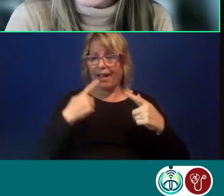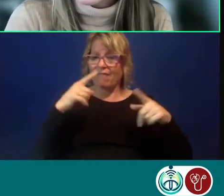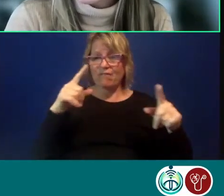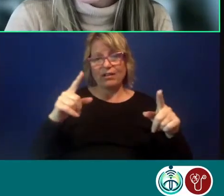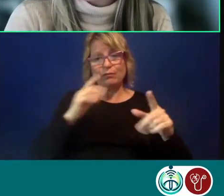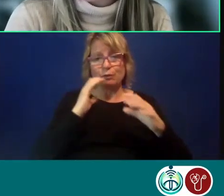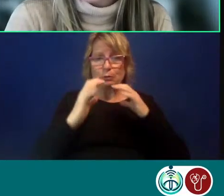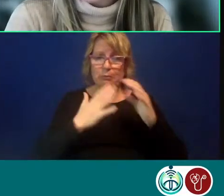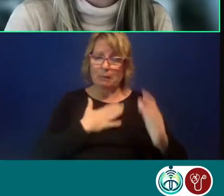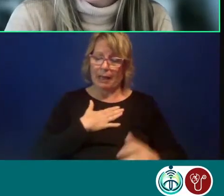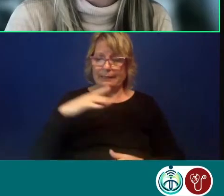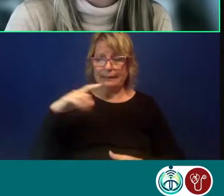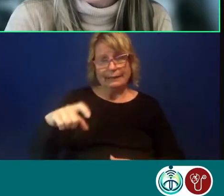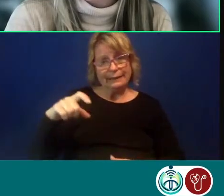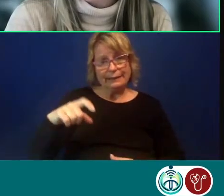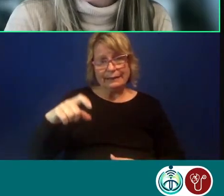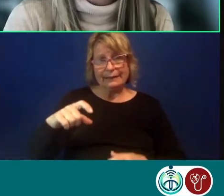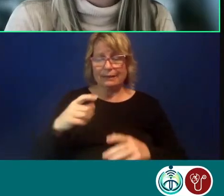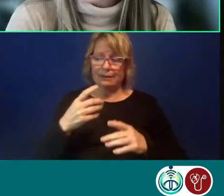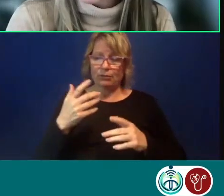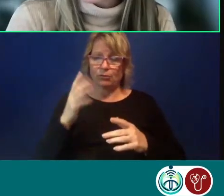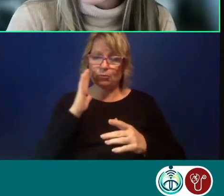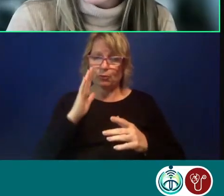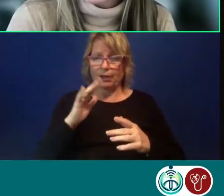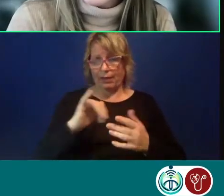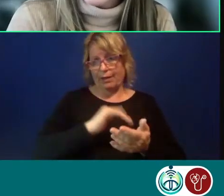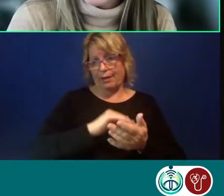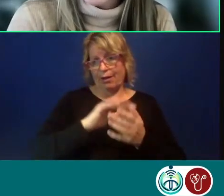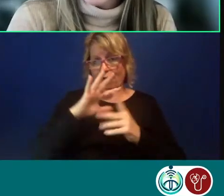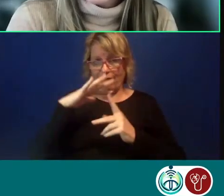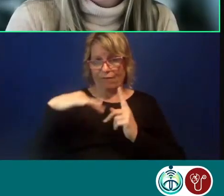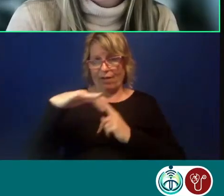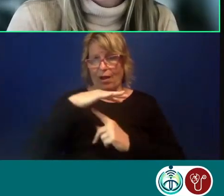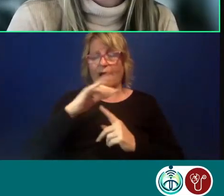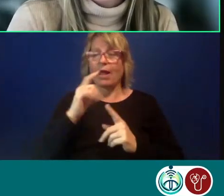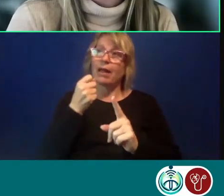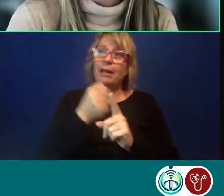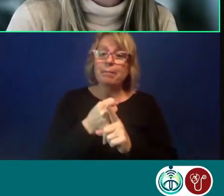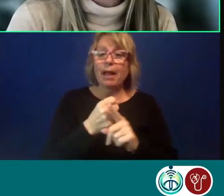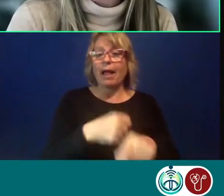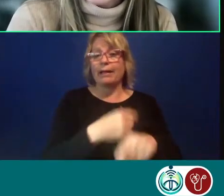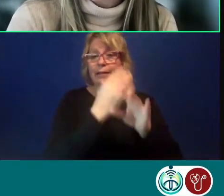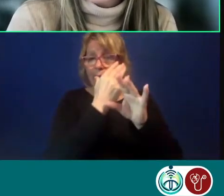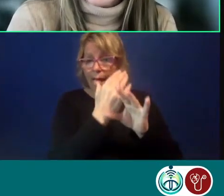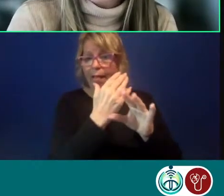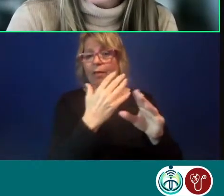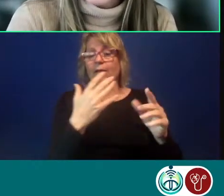needs in a provider environment. How that impacts telehealth is that oftentimes I rely